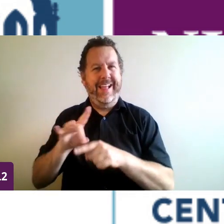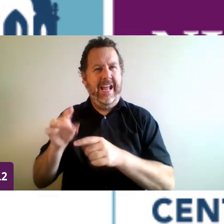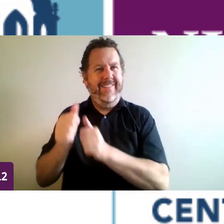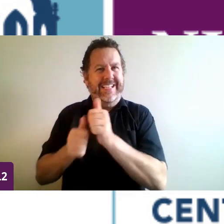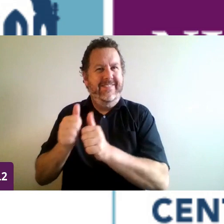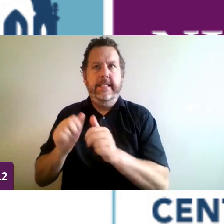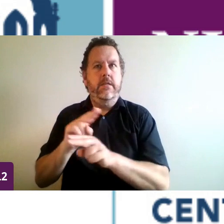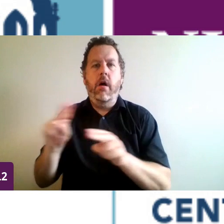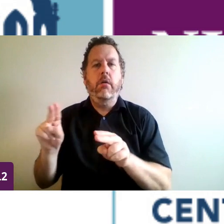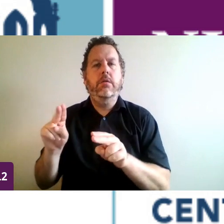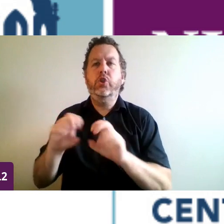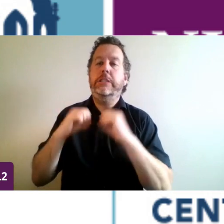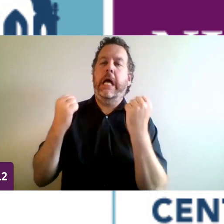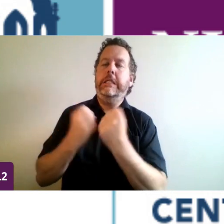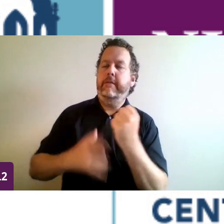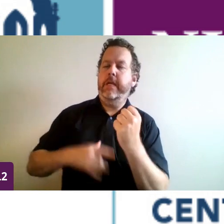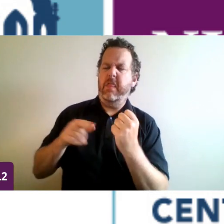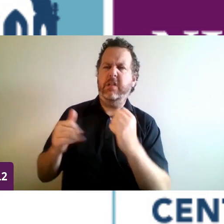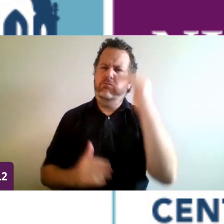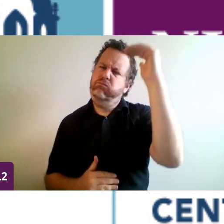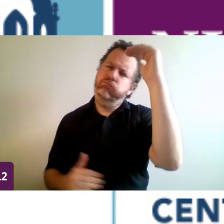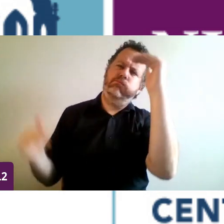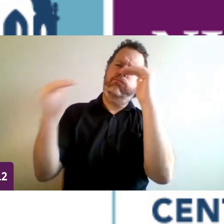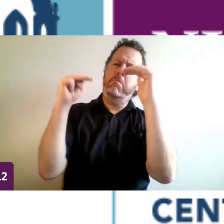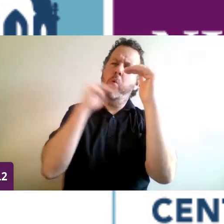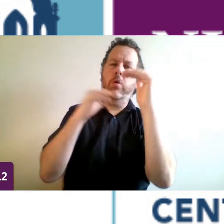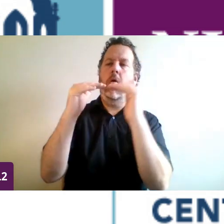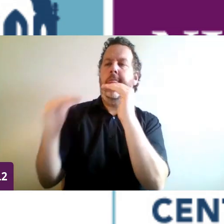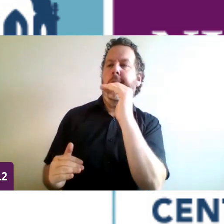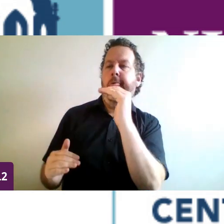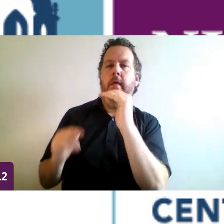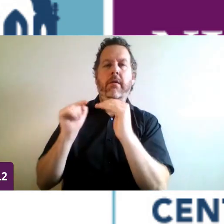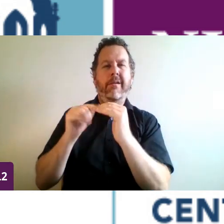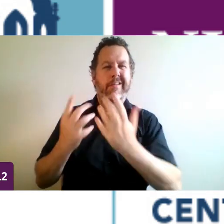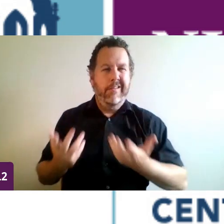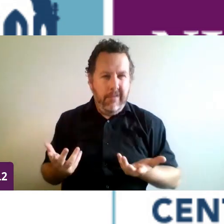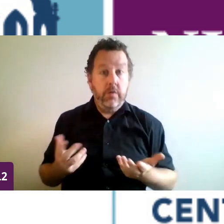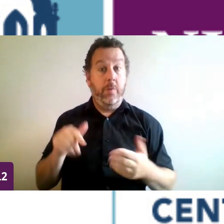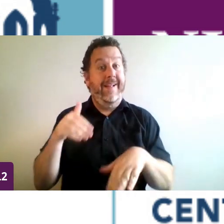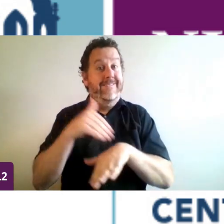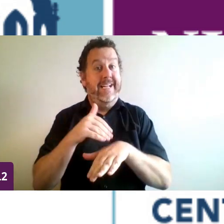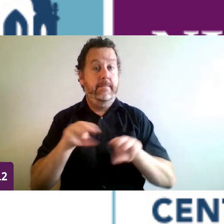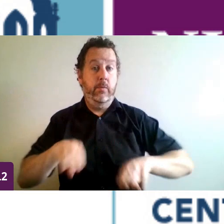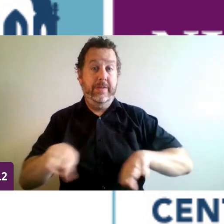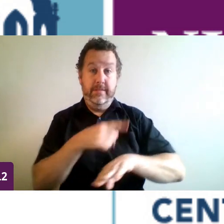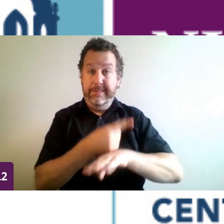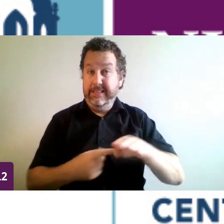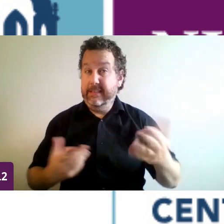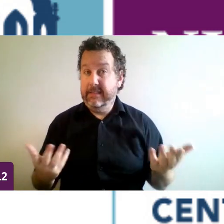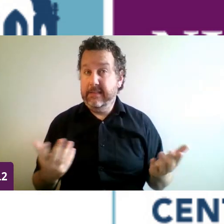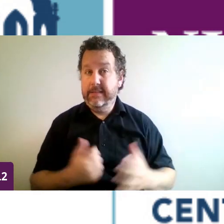with persons with disabilities. As a result when it . The compounded effective such